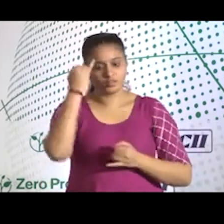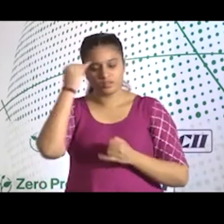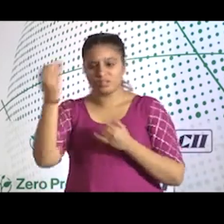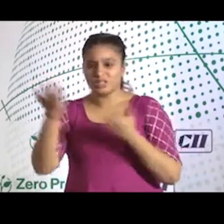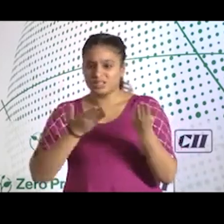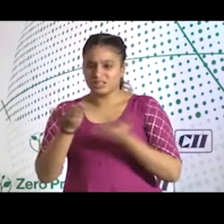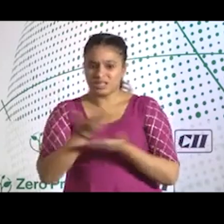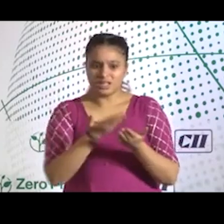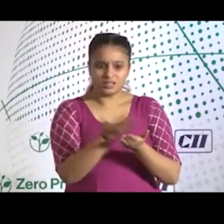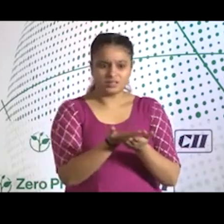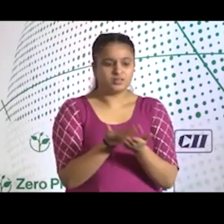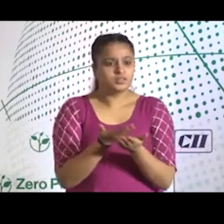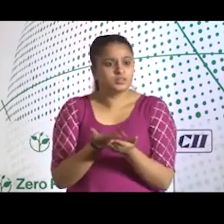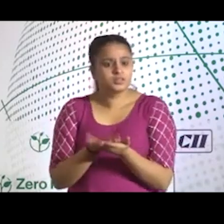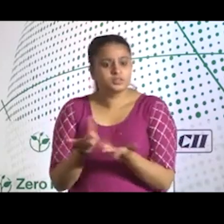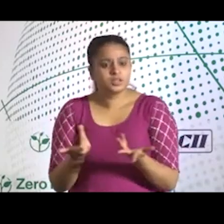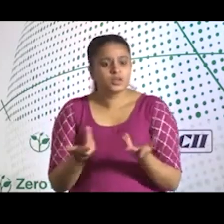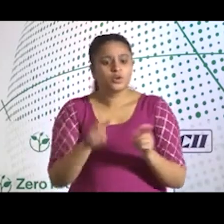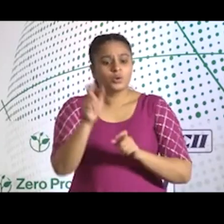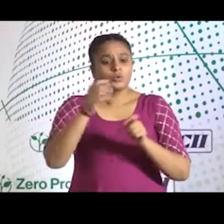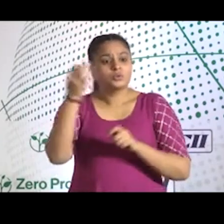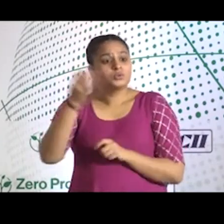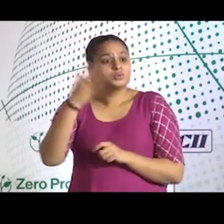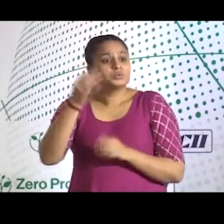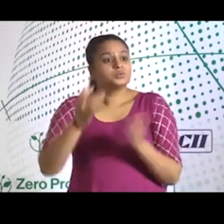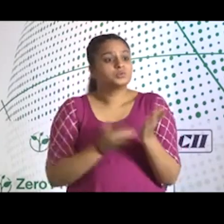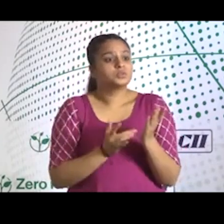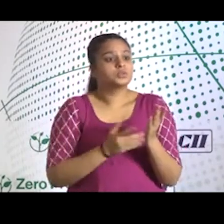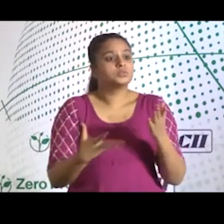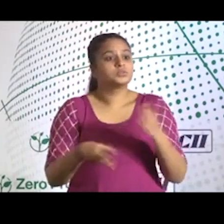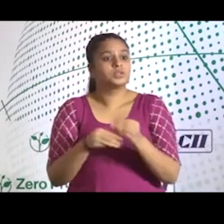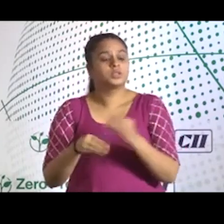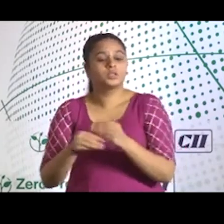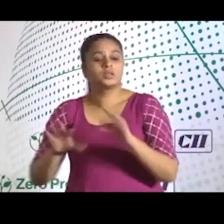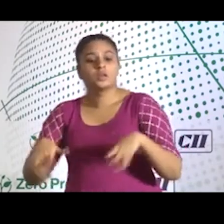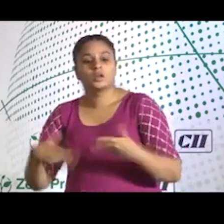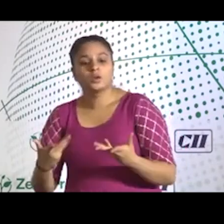okay, what are the new features we can add to our screen reader or what are the new features we connect to voice access